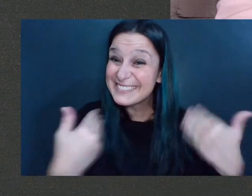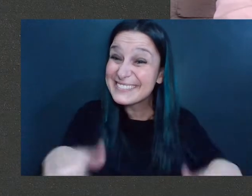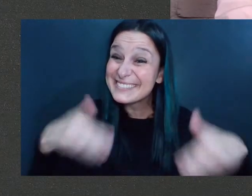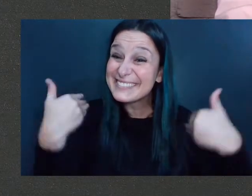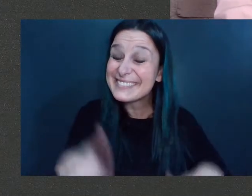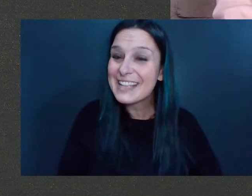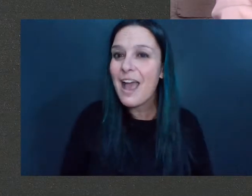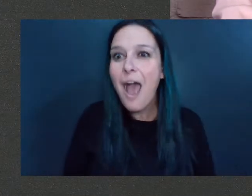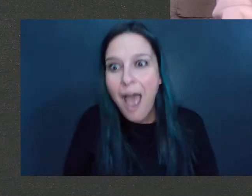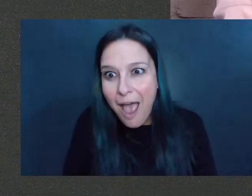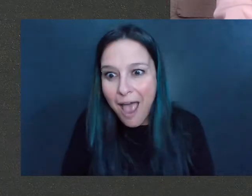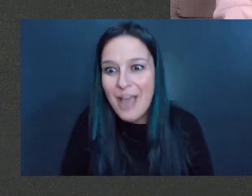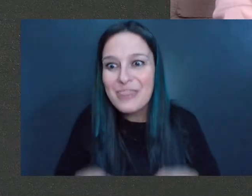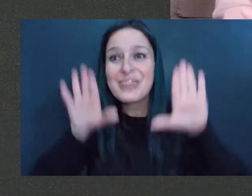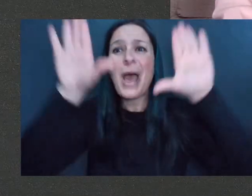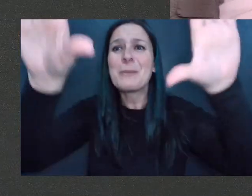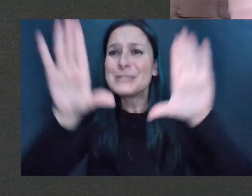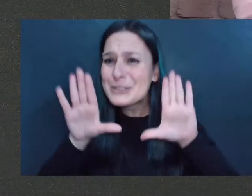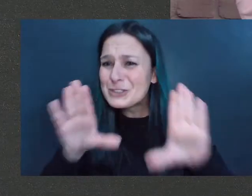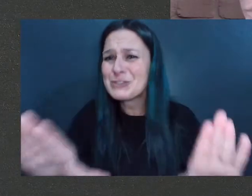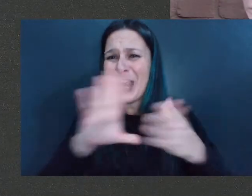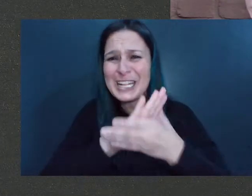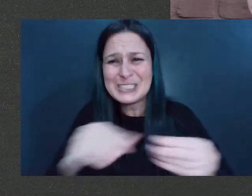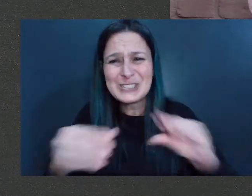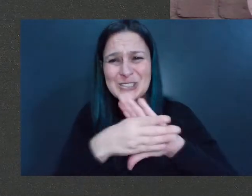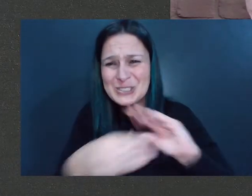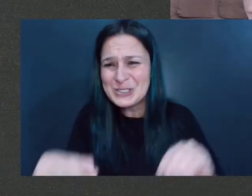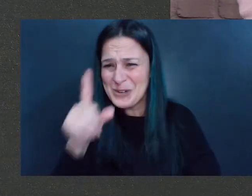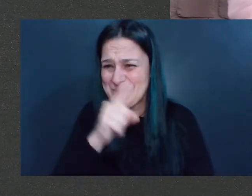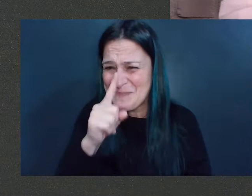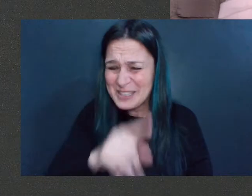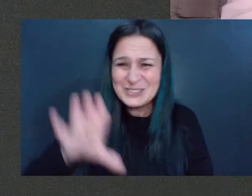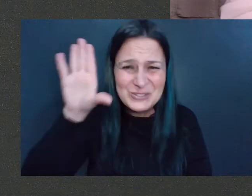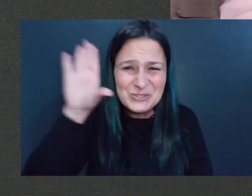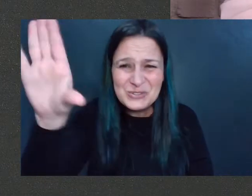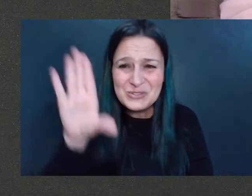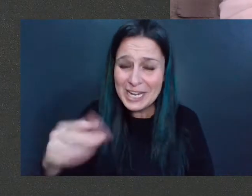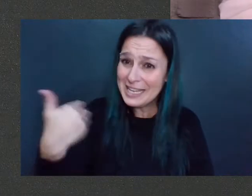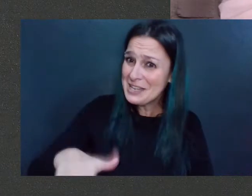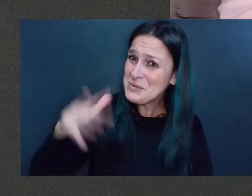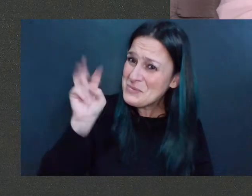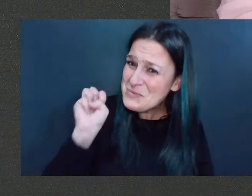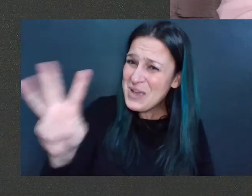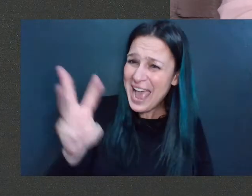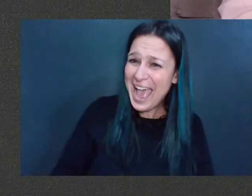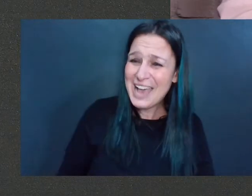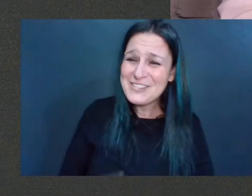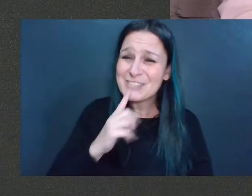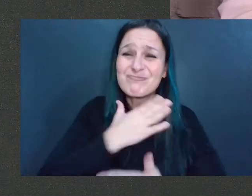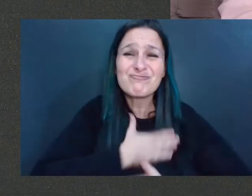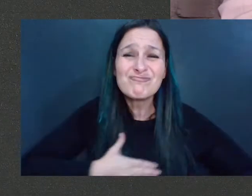That was a great story mouse. Wow, I really liked it.